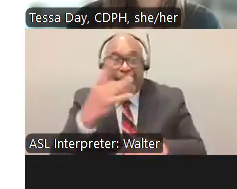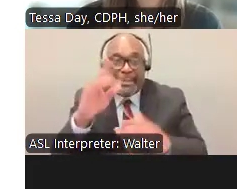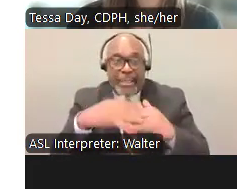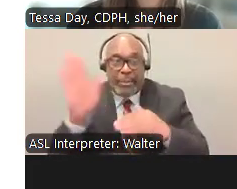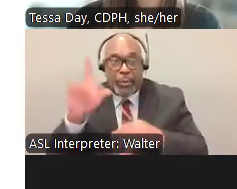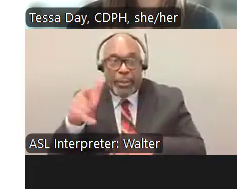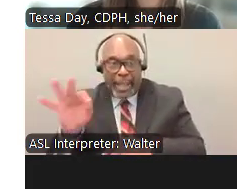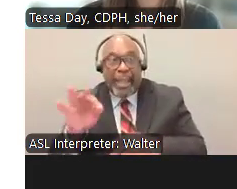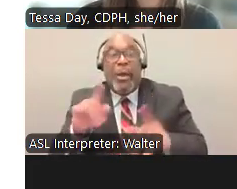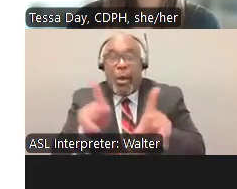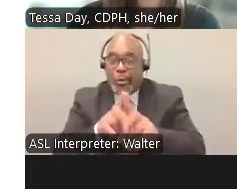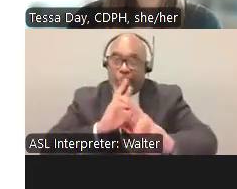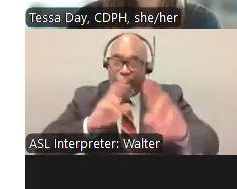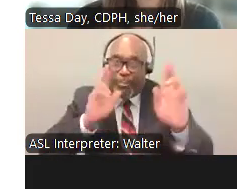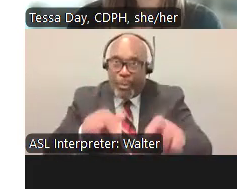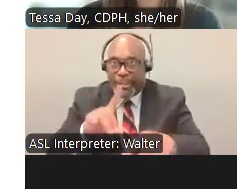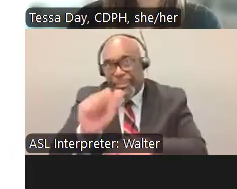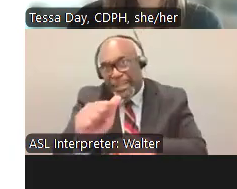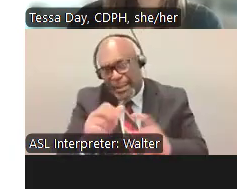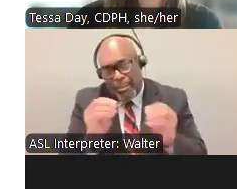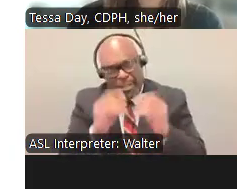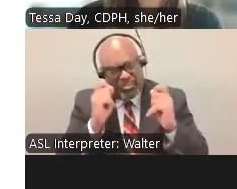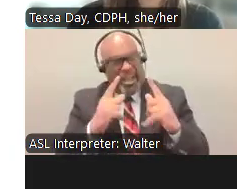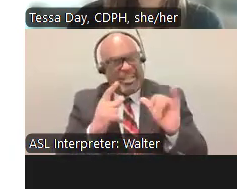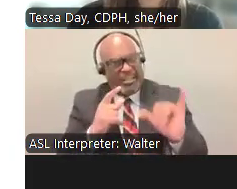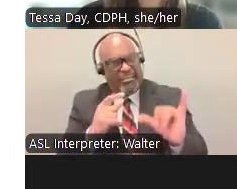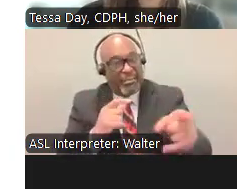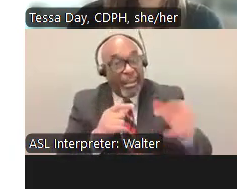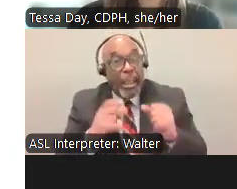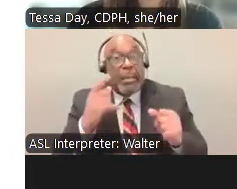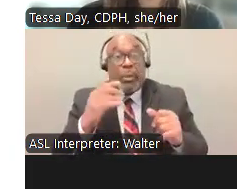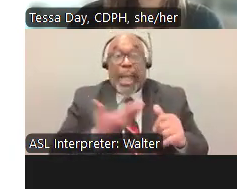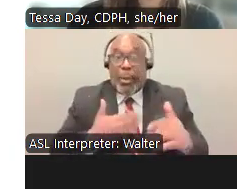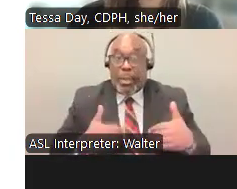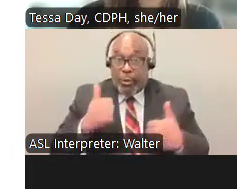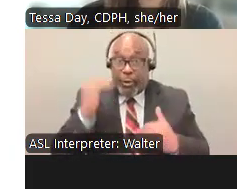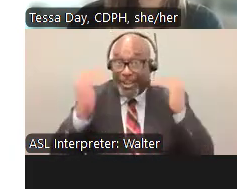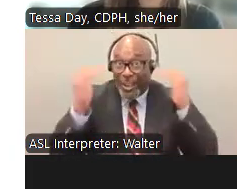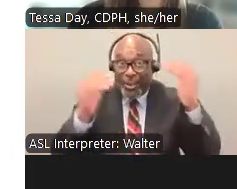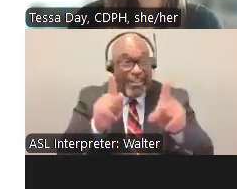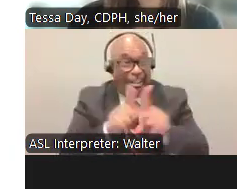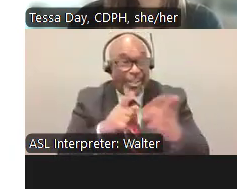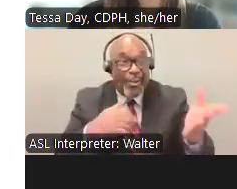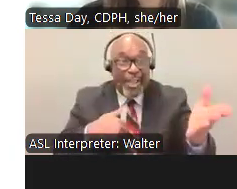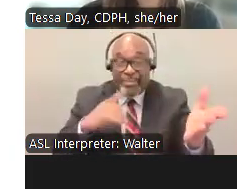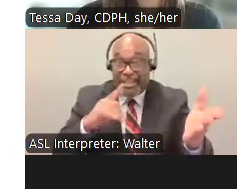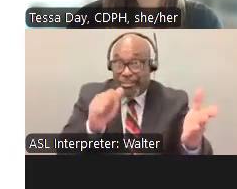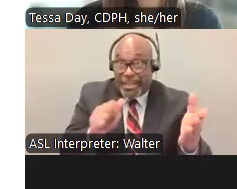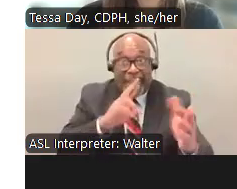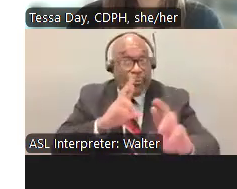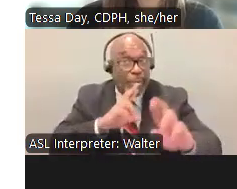13:25:32 disability, which is a bit more 13:25:34 surprising. So, our younger 13:25:36 adults also have a disability, 13:25:38 and report the second highest